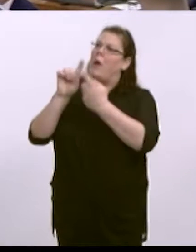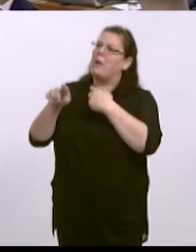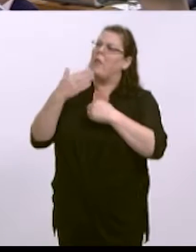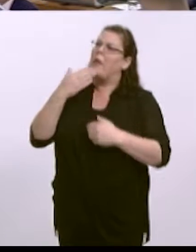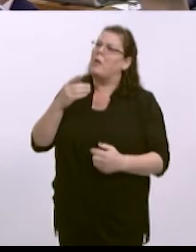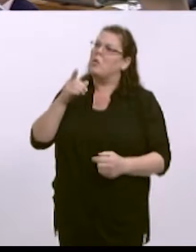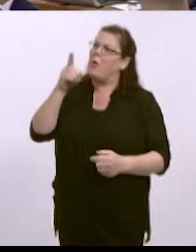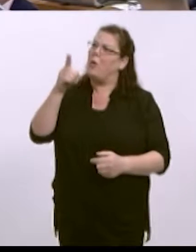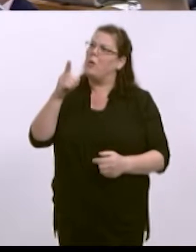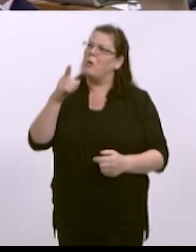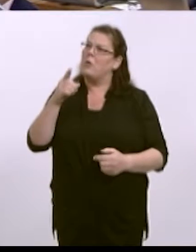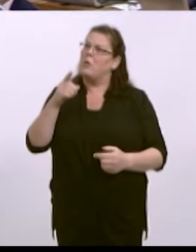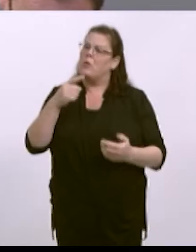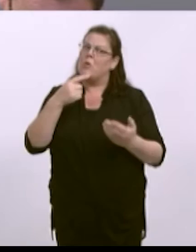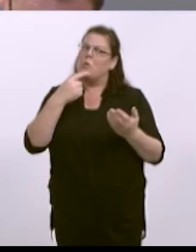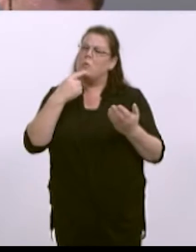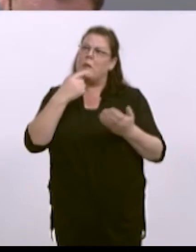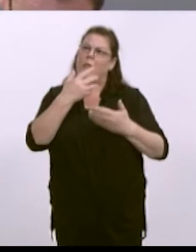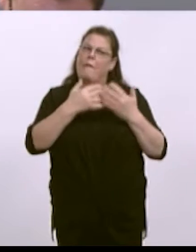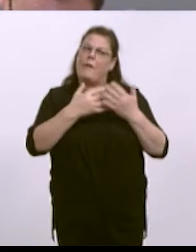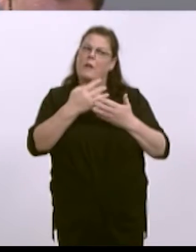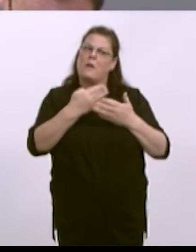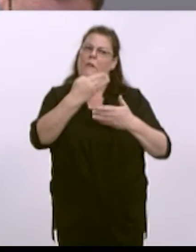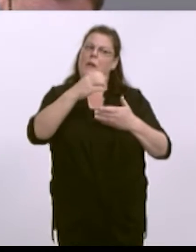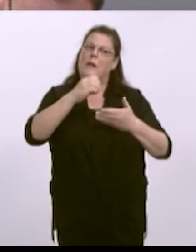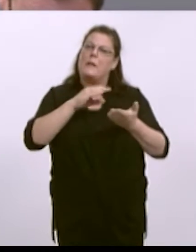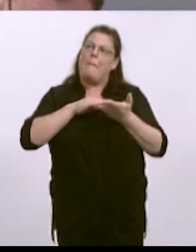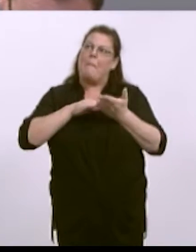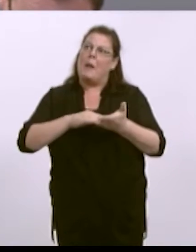that those figures arenít correct and that your figures of £90 million are the costings